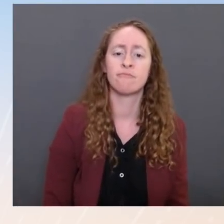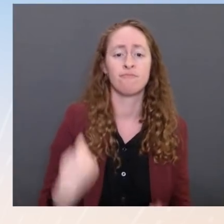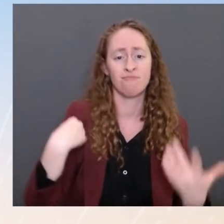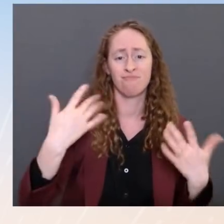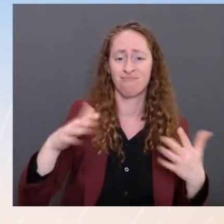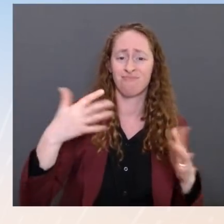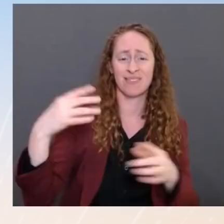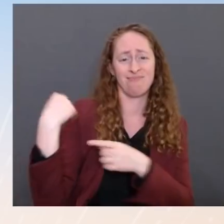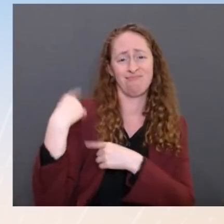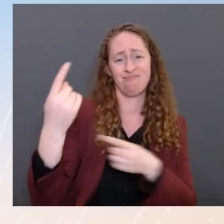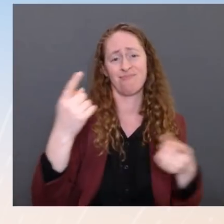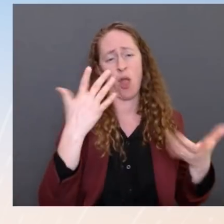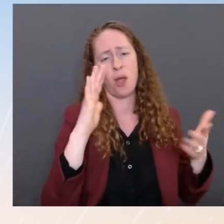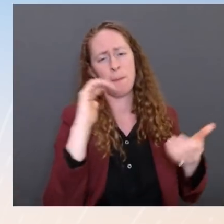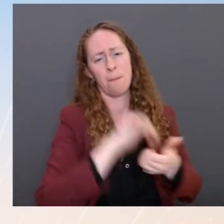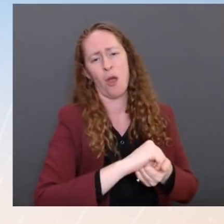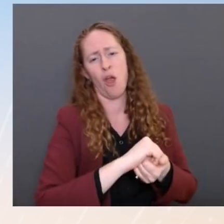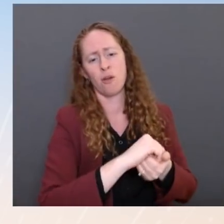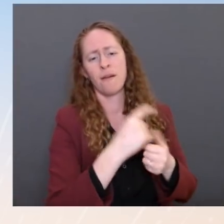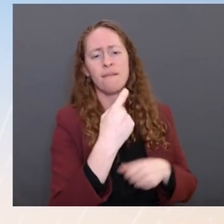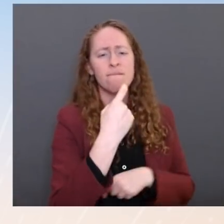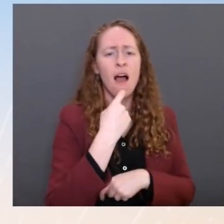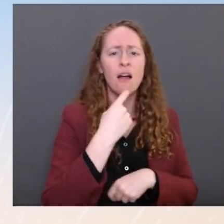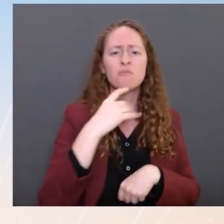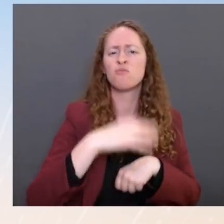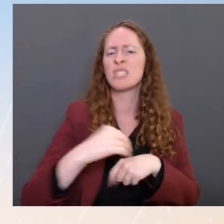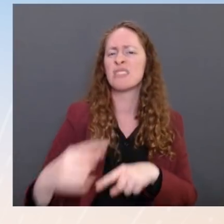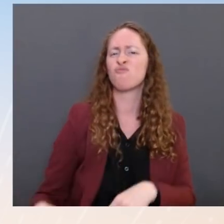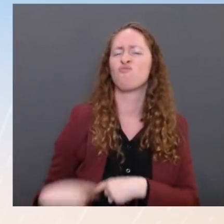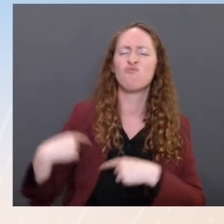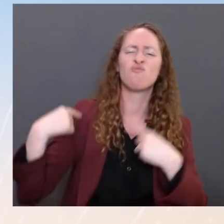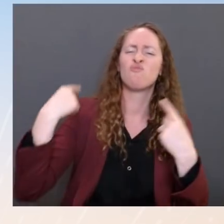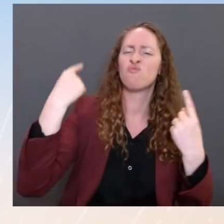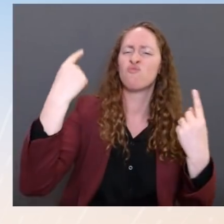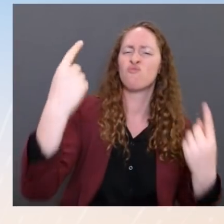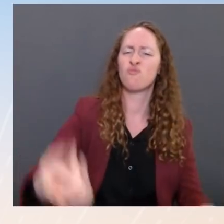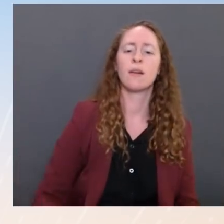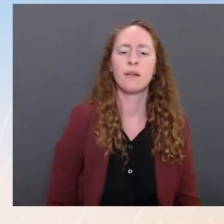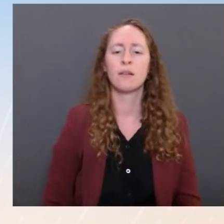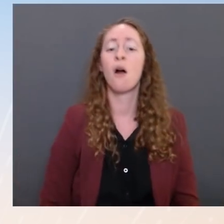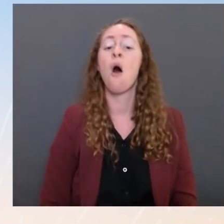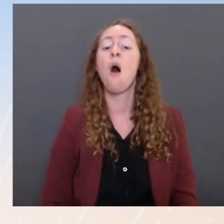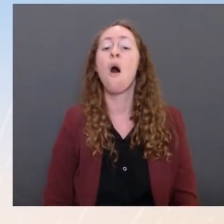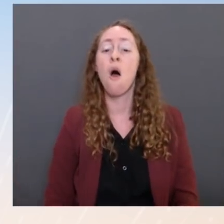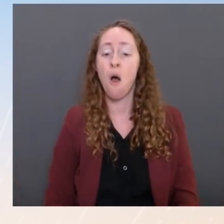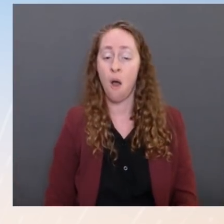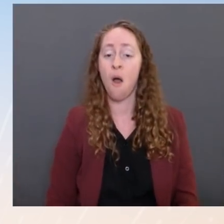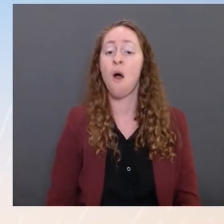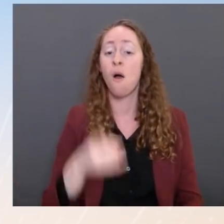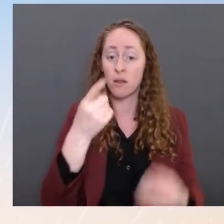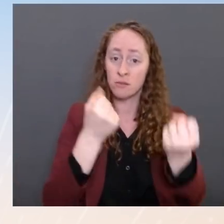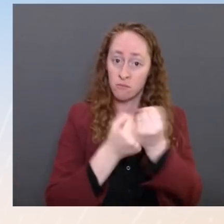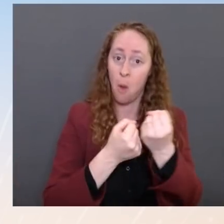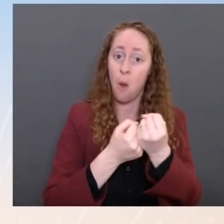The Press: So you're saying that for Finland and Sweden, you're supporting their application, their right to apply, but you're not embracing